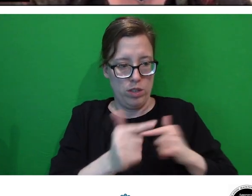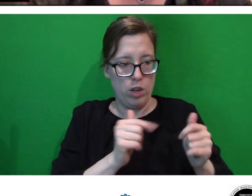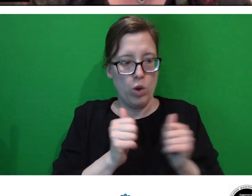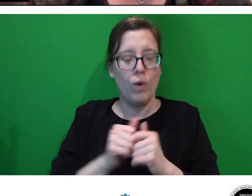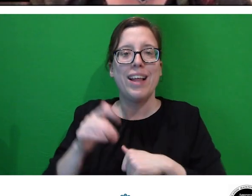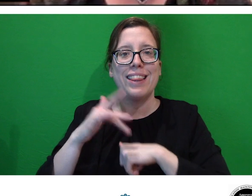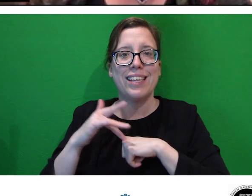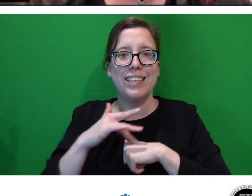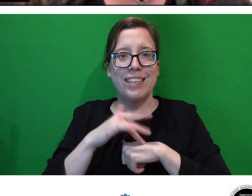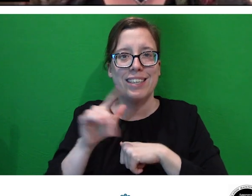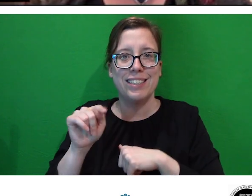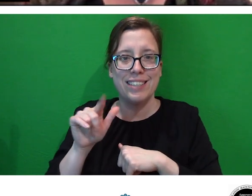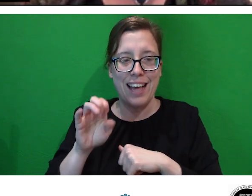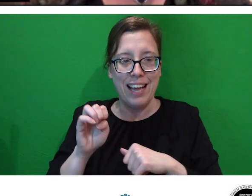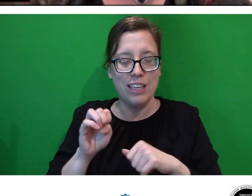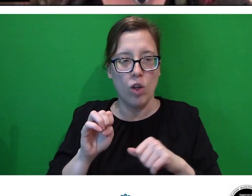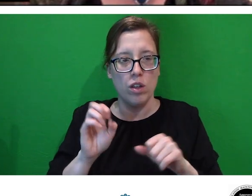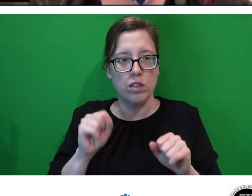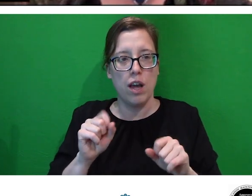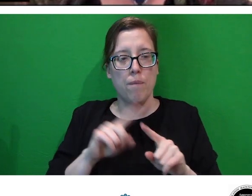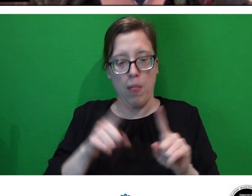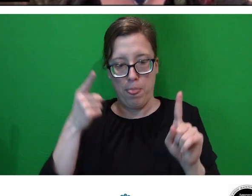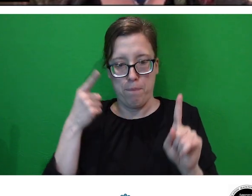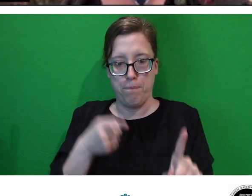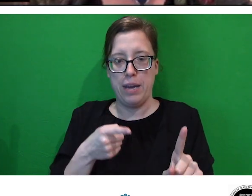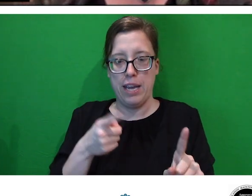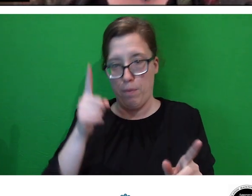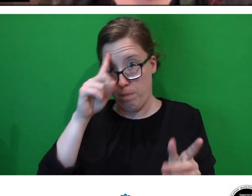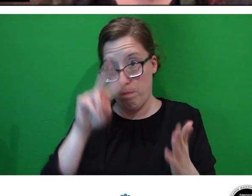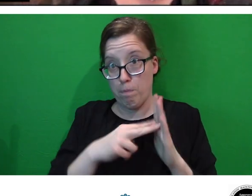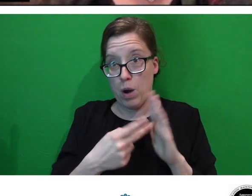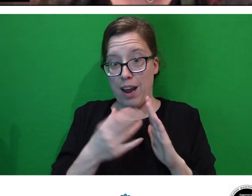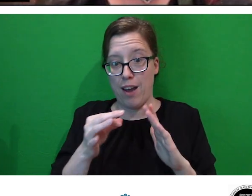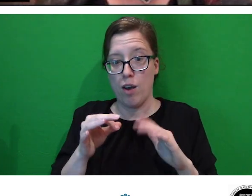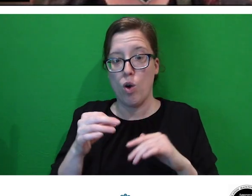to deal with the distorted vision and the distorted hearing. Is that a different way of